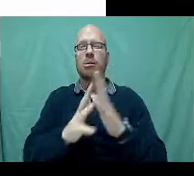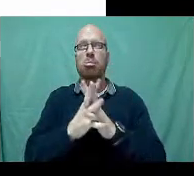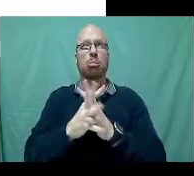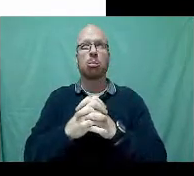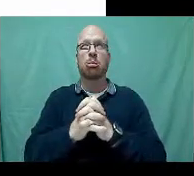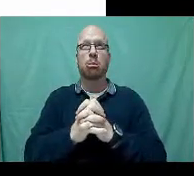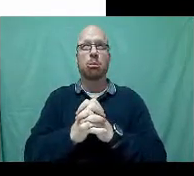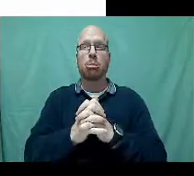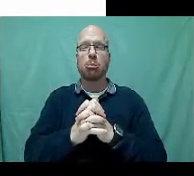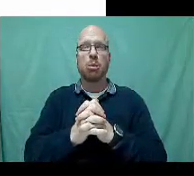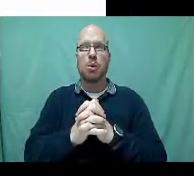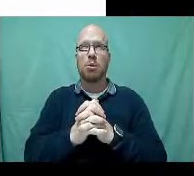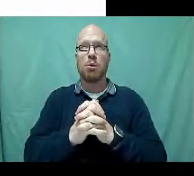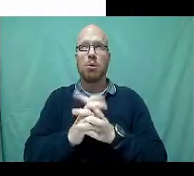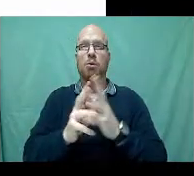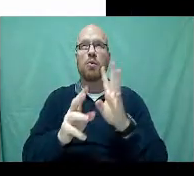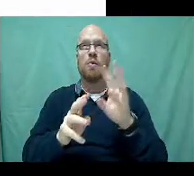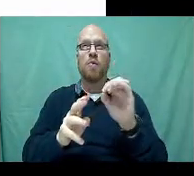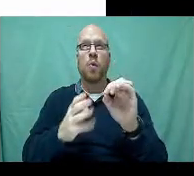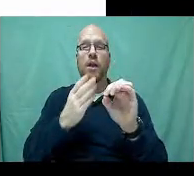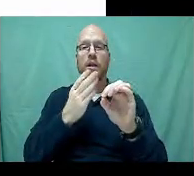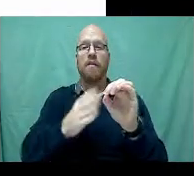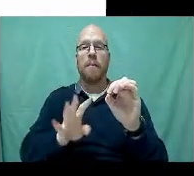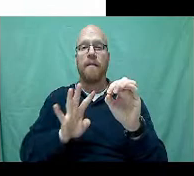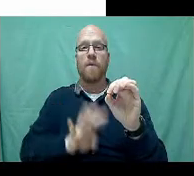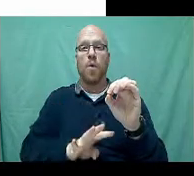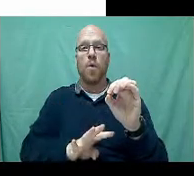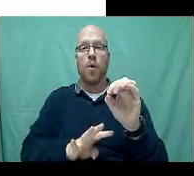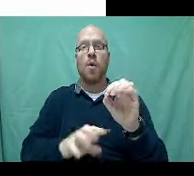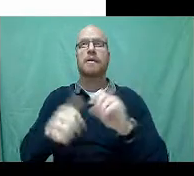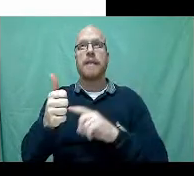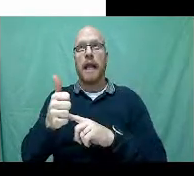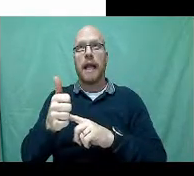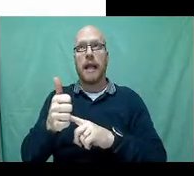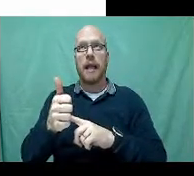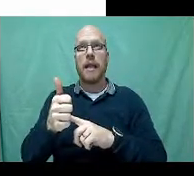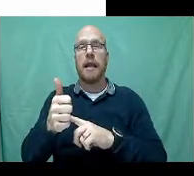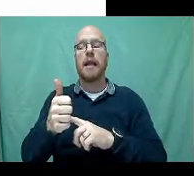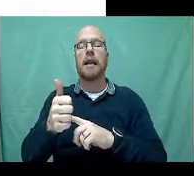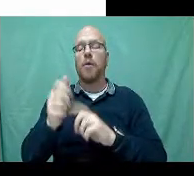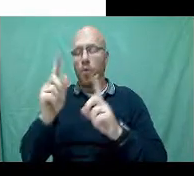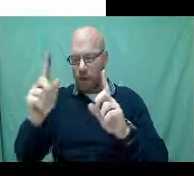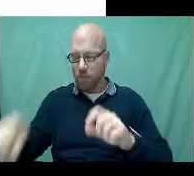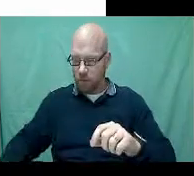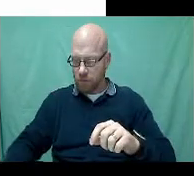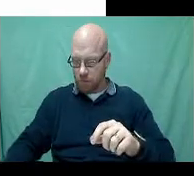You can divide by 4, okay that's 4 and 10. Let's go with those, see what we figure out.